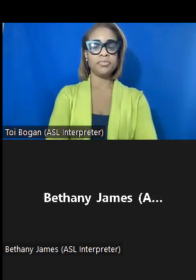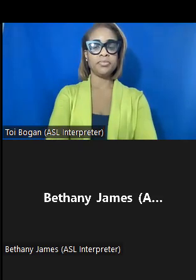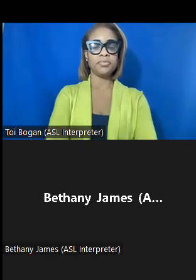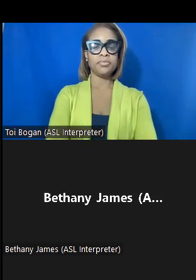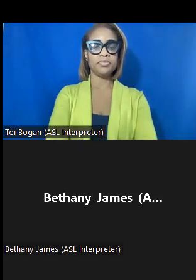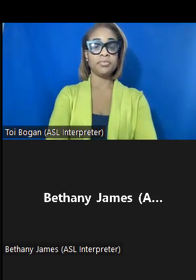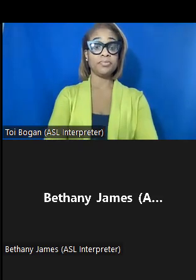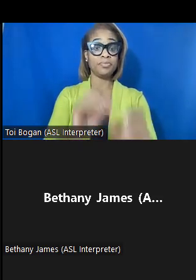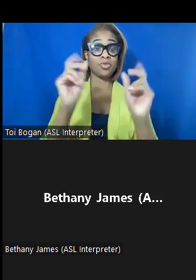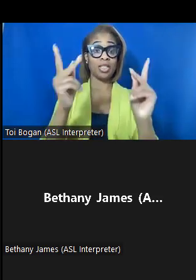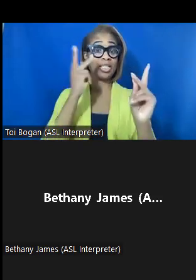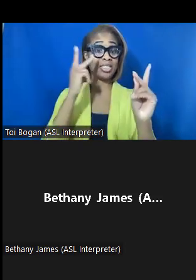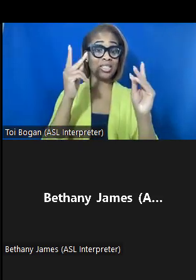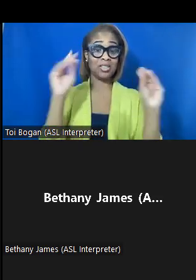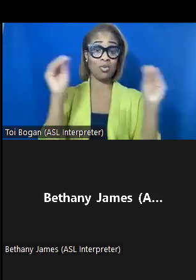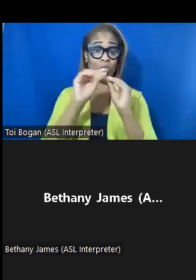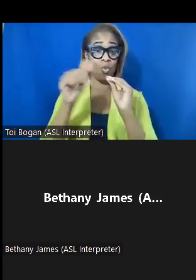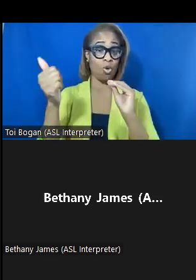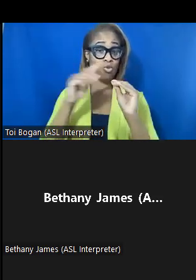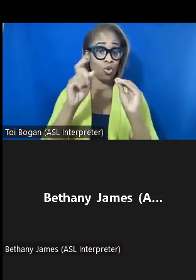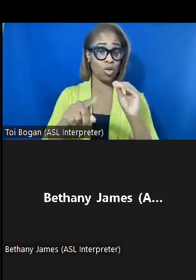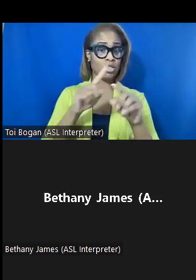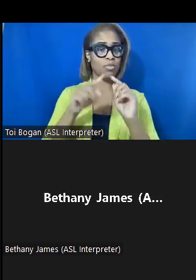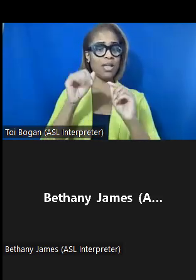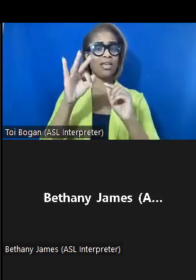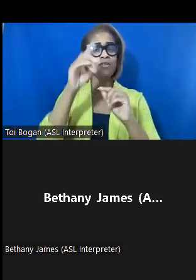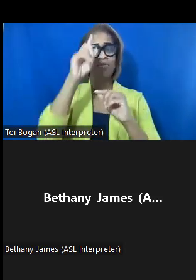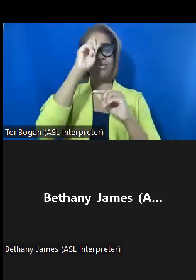Okay. I don't see any other questions, but if you think of something later, you can certainly